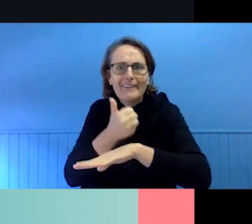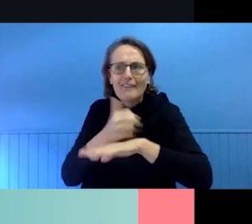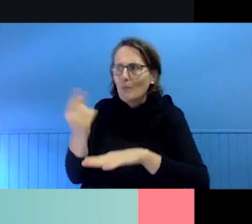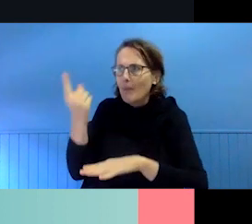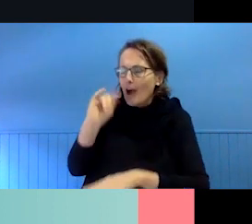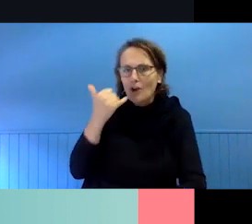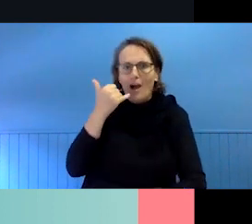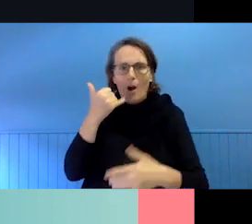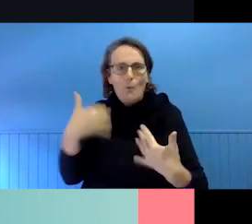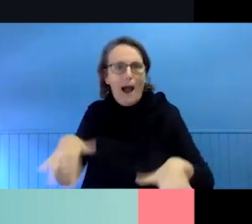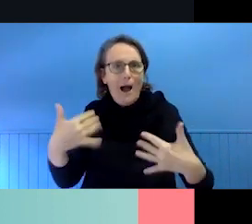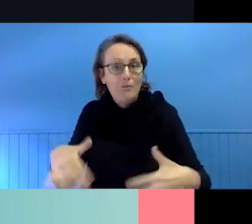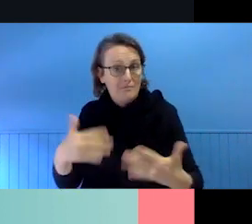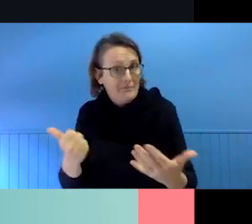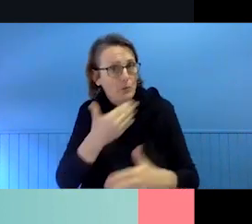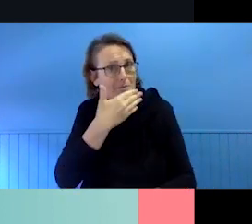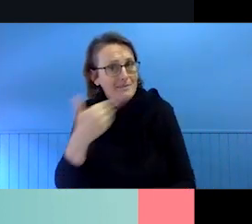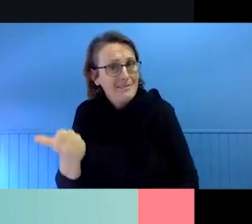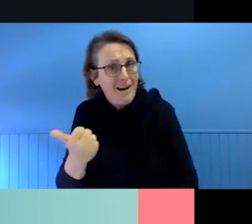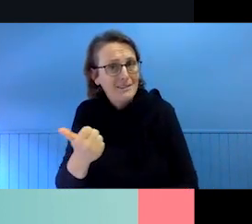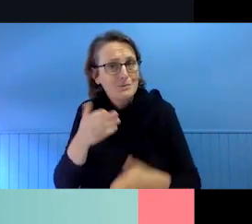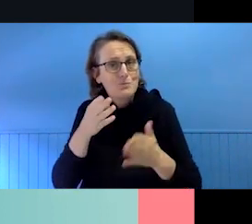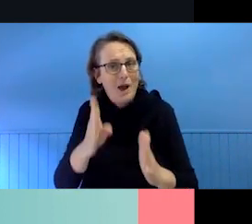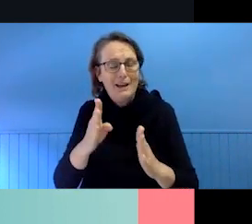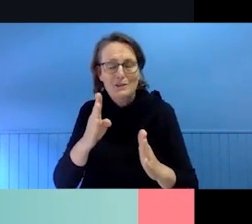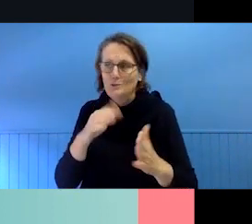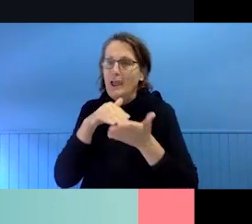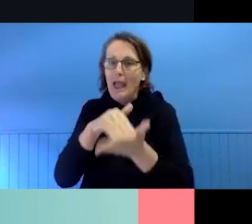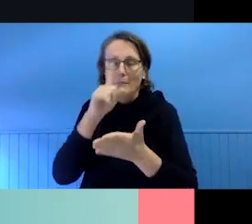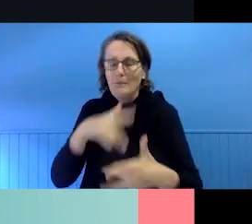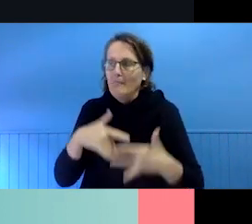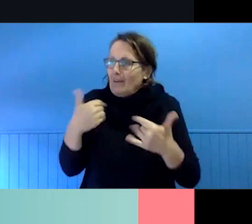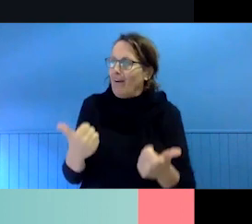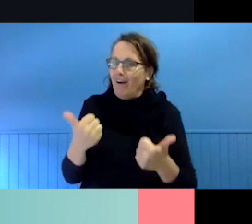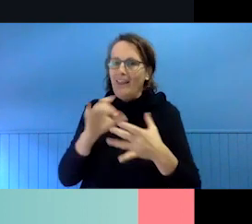year. It would be a great way to keep those connections going. We